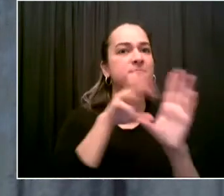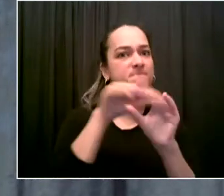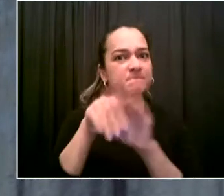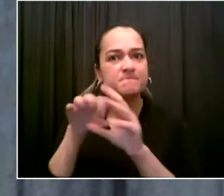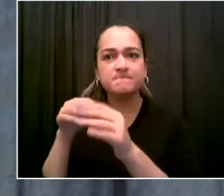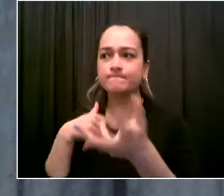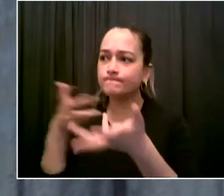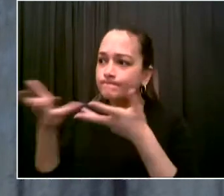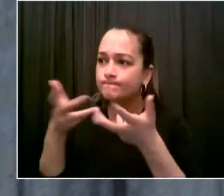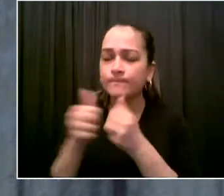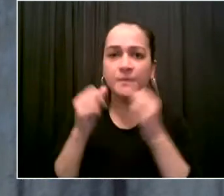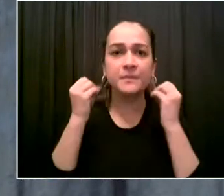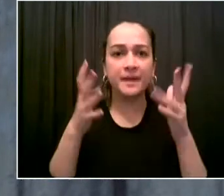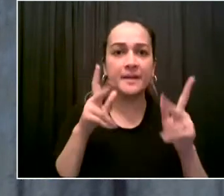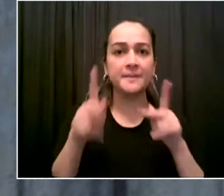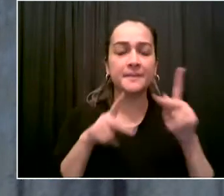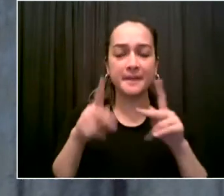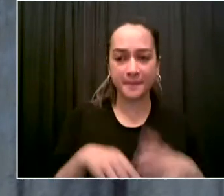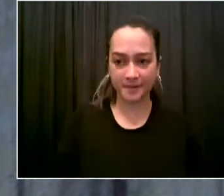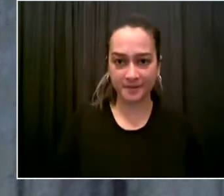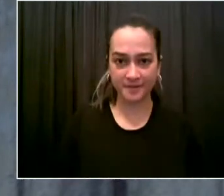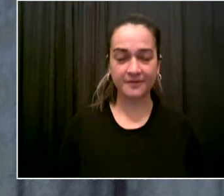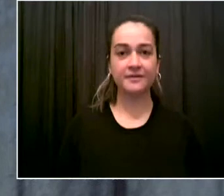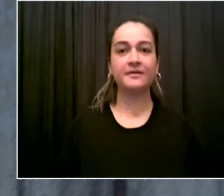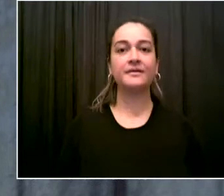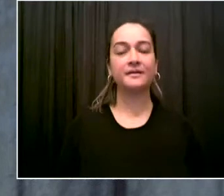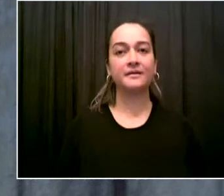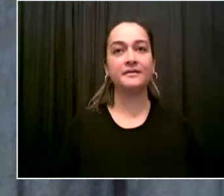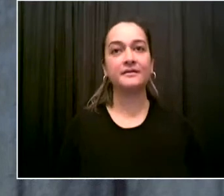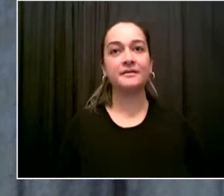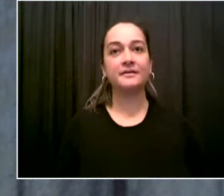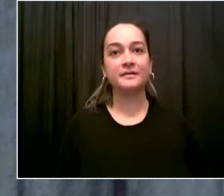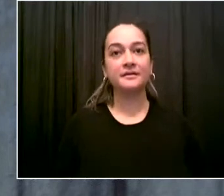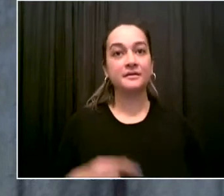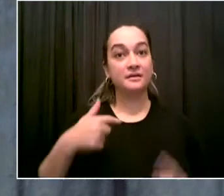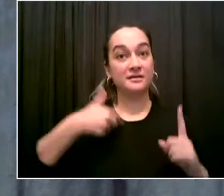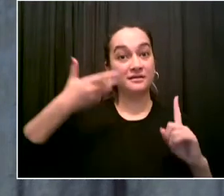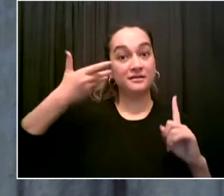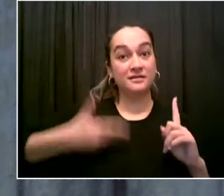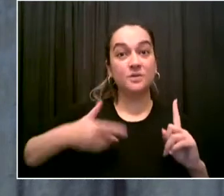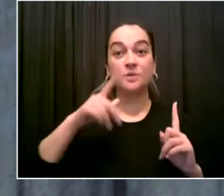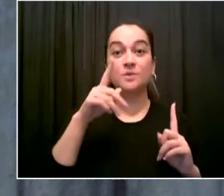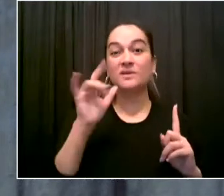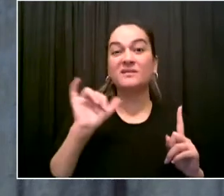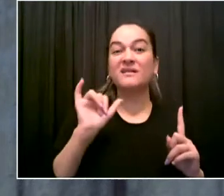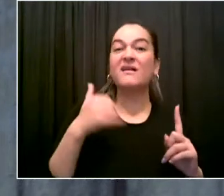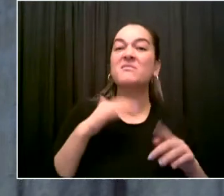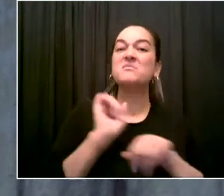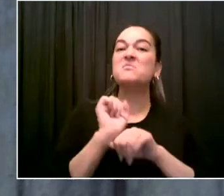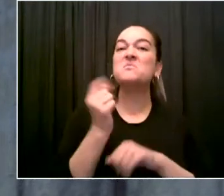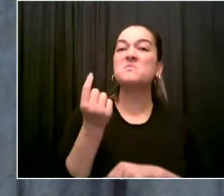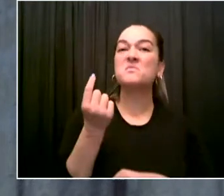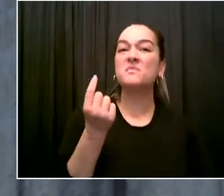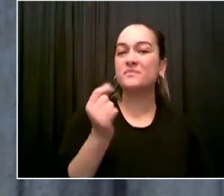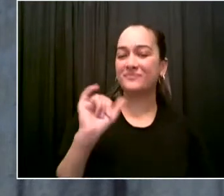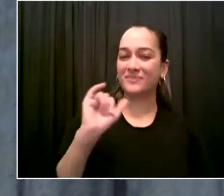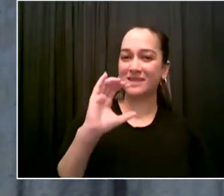ABOUT DIFFERENT PRACTICE AREAS. THE PAST SIX YEARS I'VE BEEN